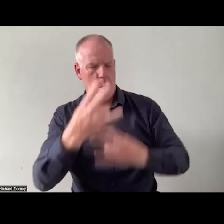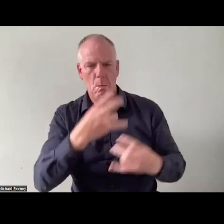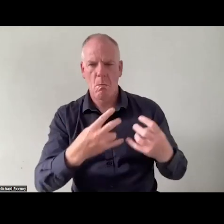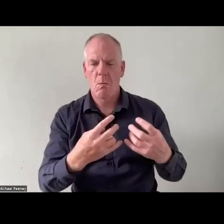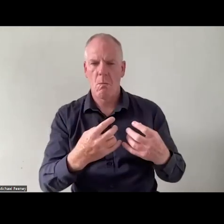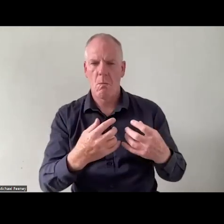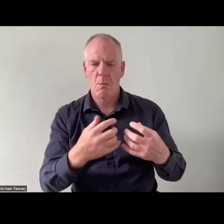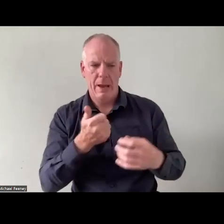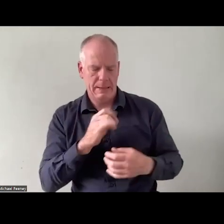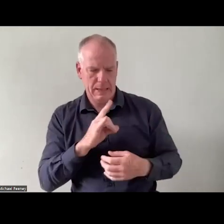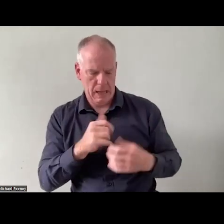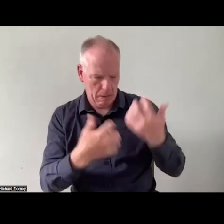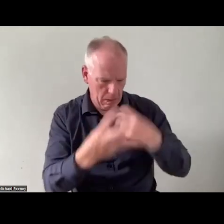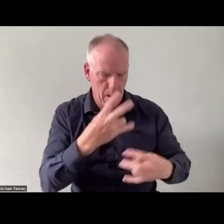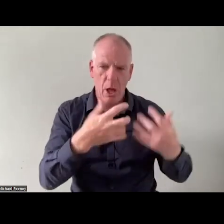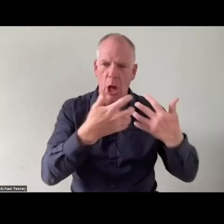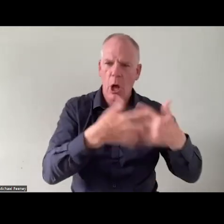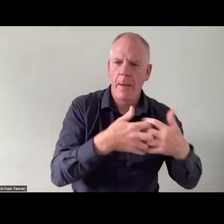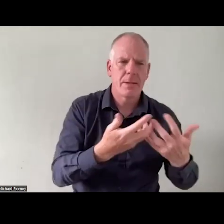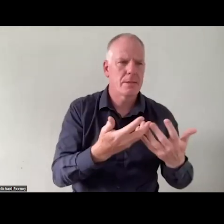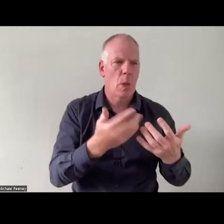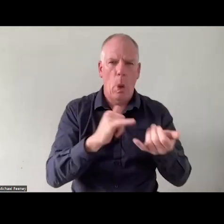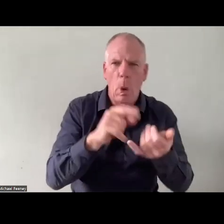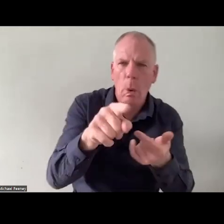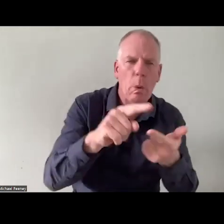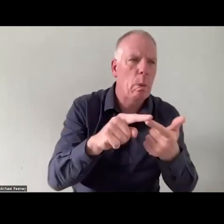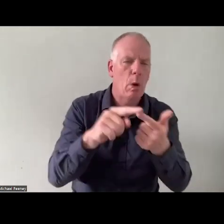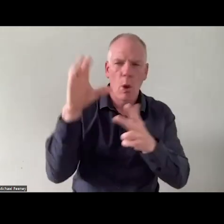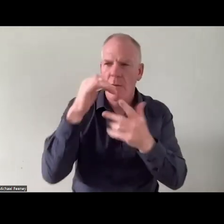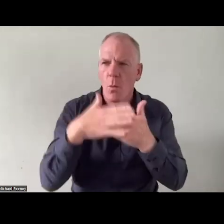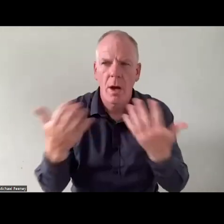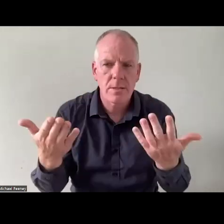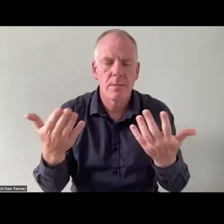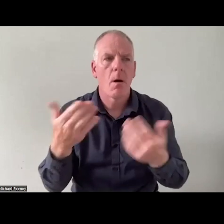who should we talk to, what should we look for? And we thought, actually, a starting point